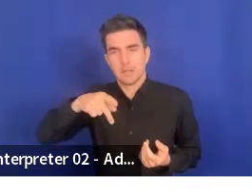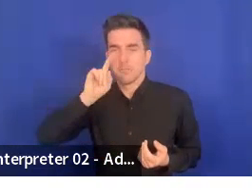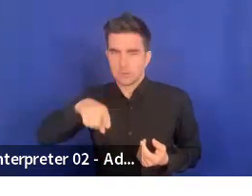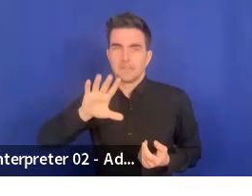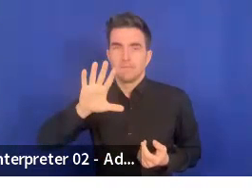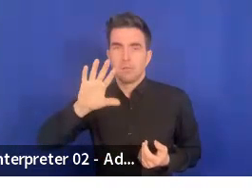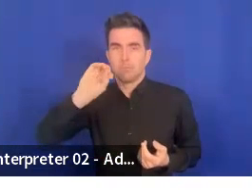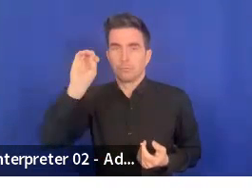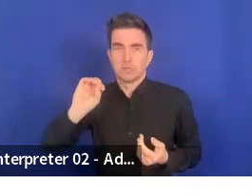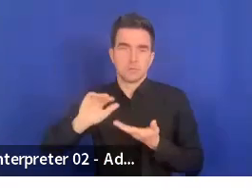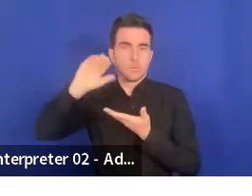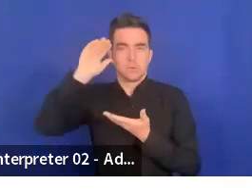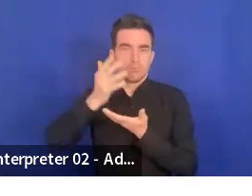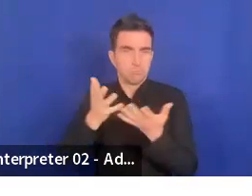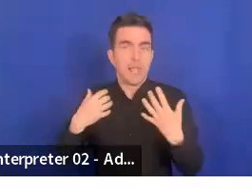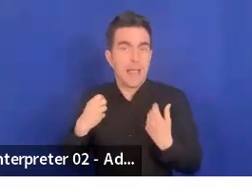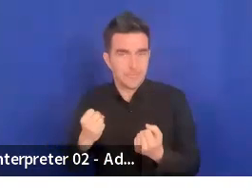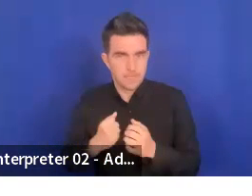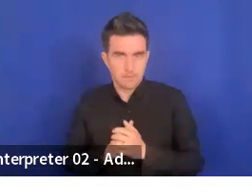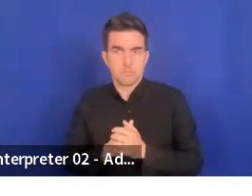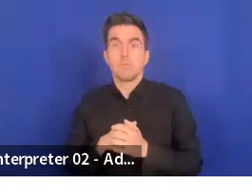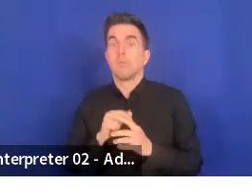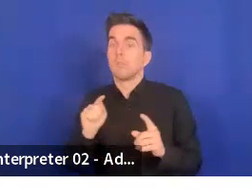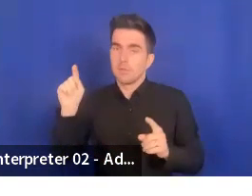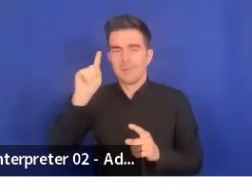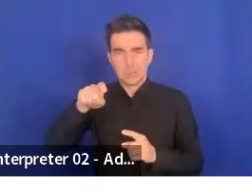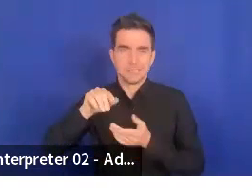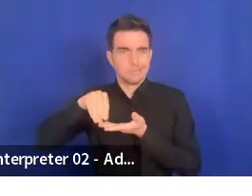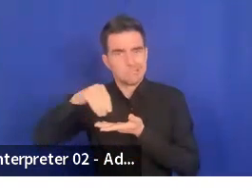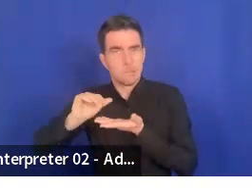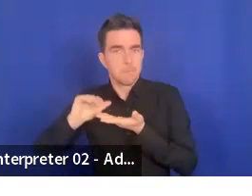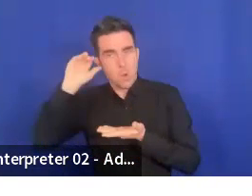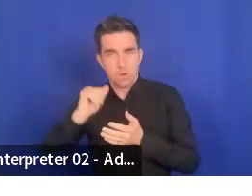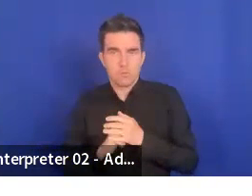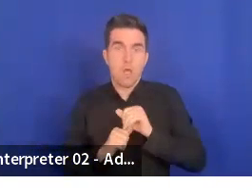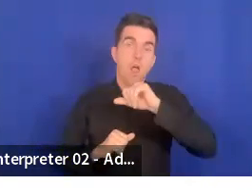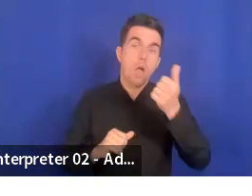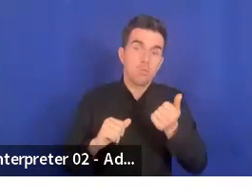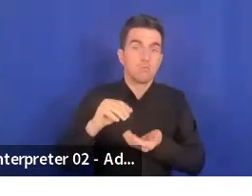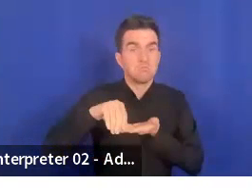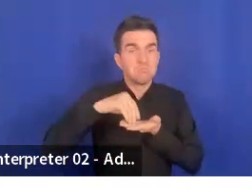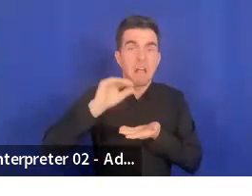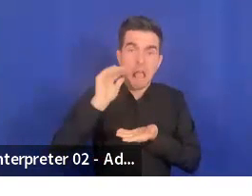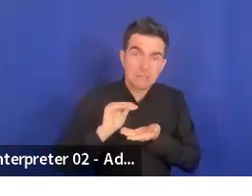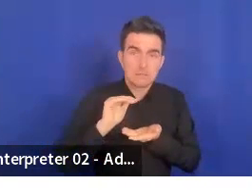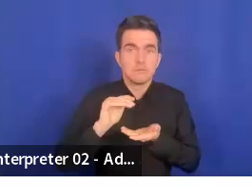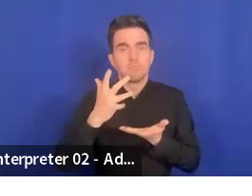a number we thought we needed to include so that we can hold leaders accountable to something,